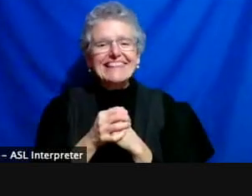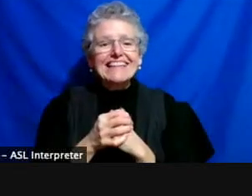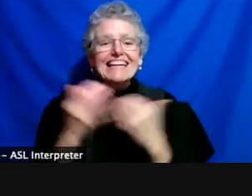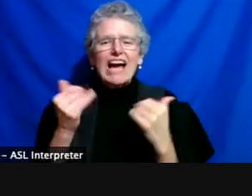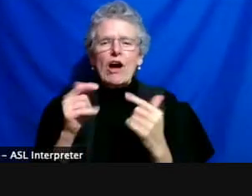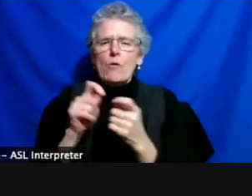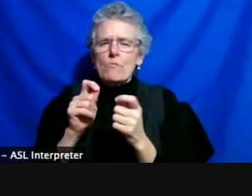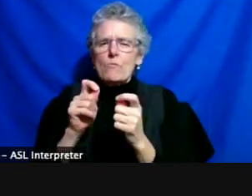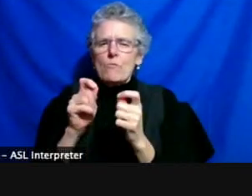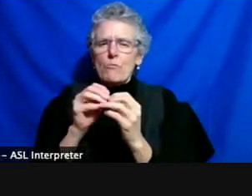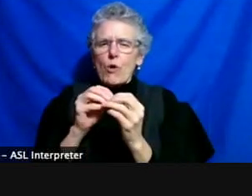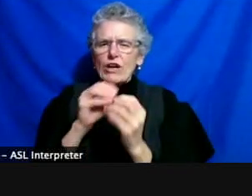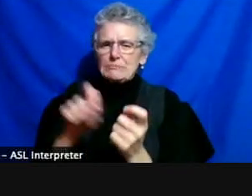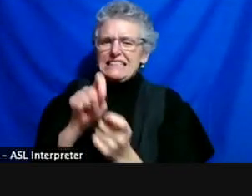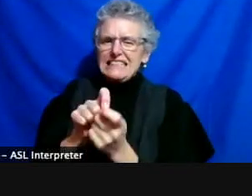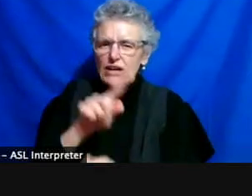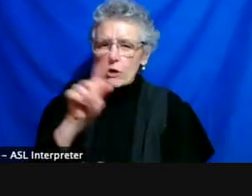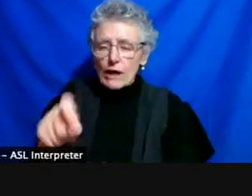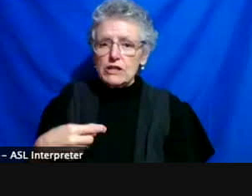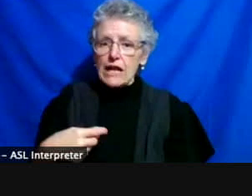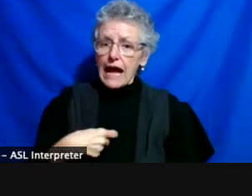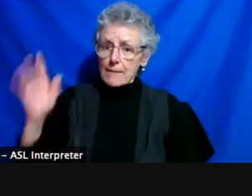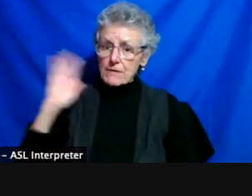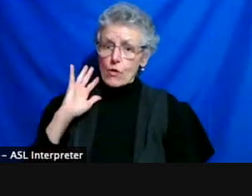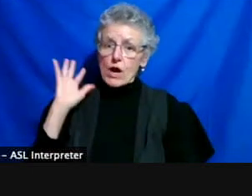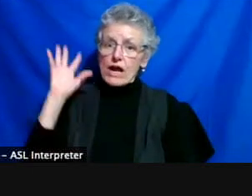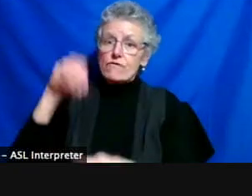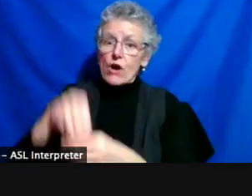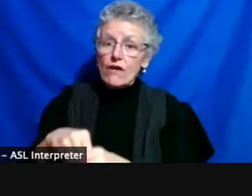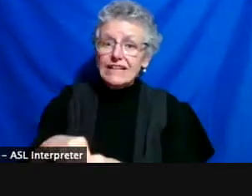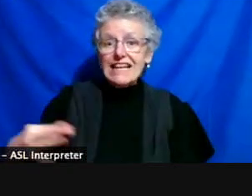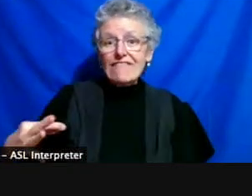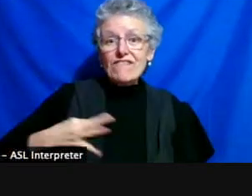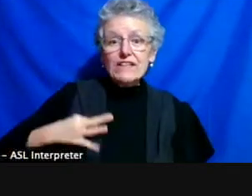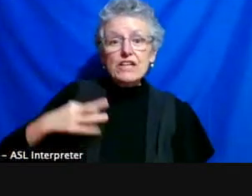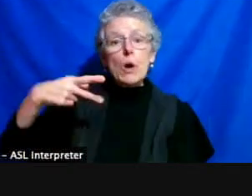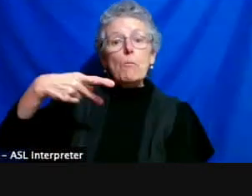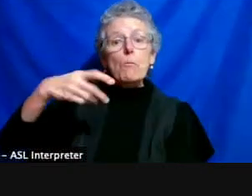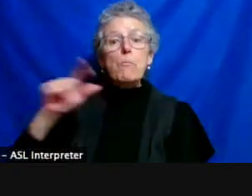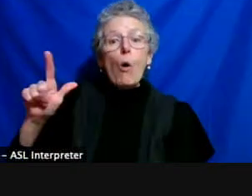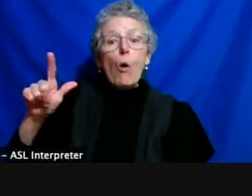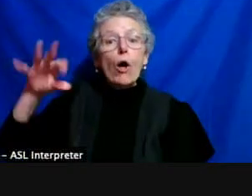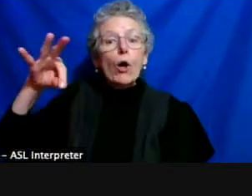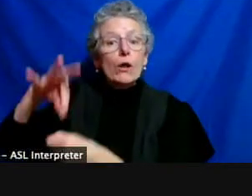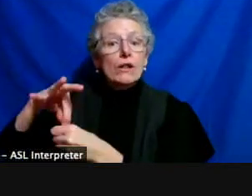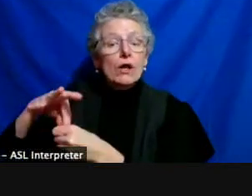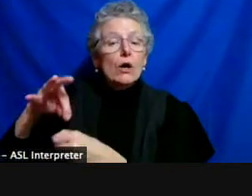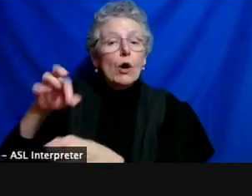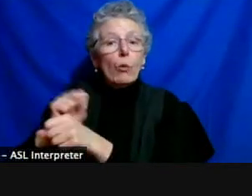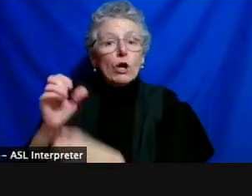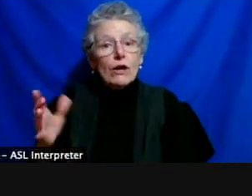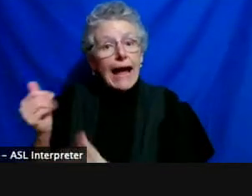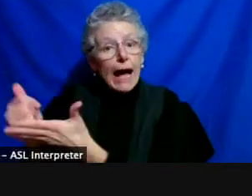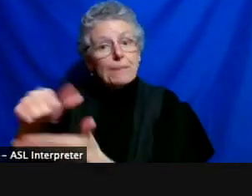And it says, "I was involved as a volunteer poll worker helping other students vote in the election last semester. And I want to stay engaged,